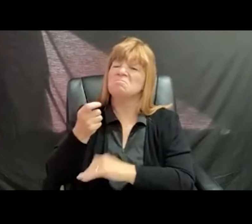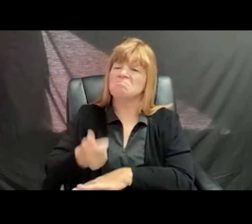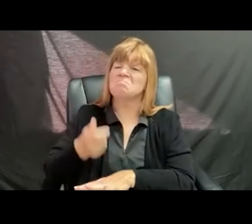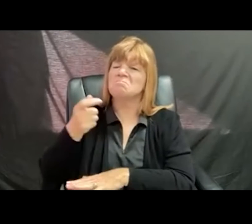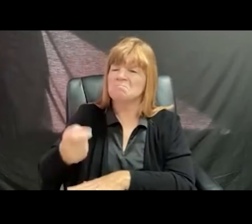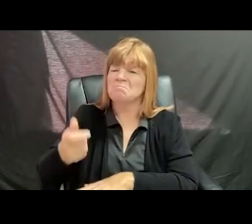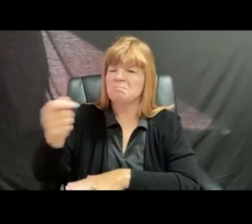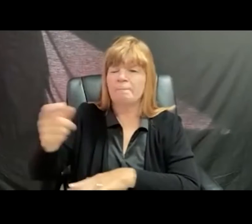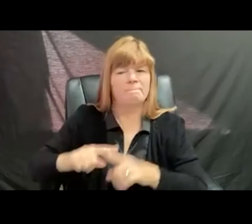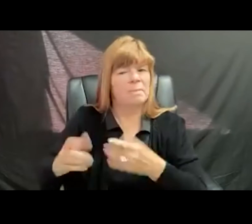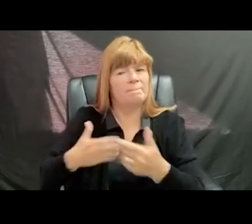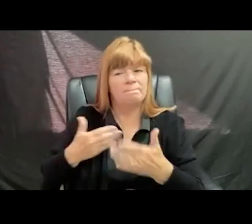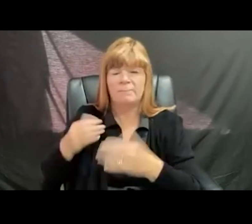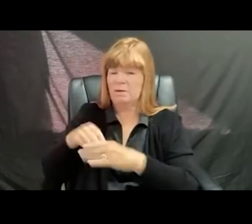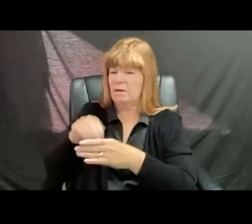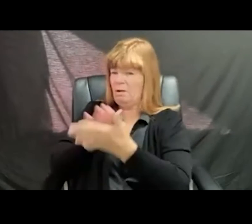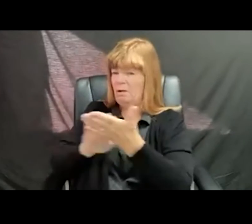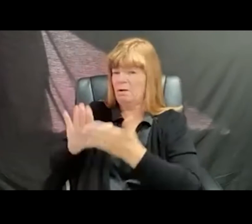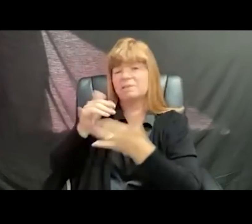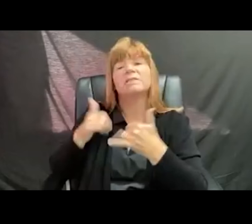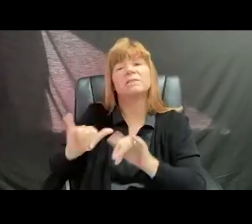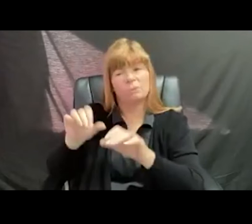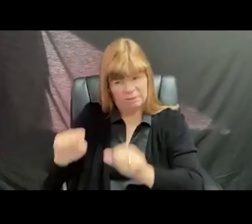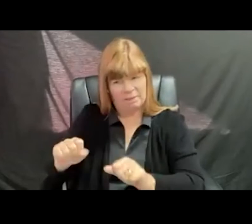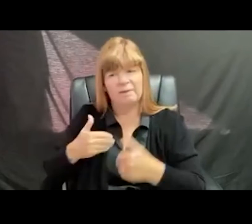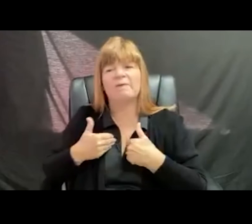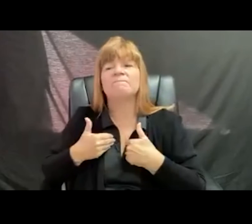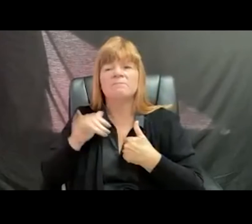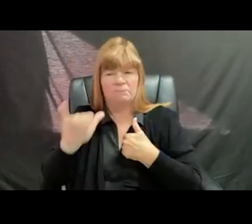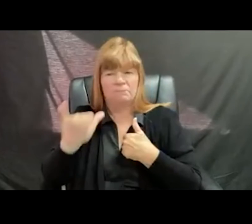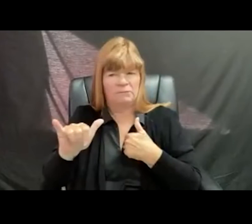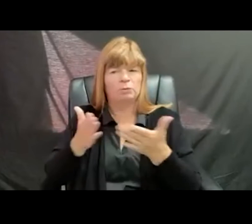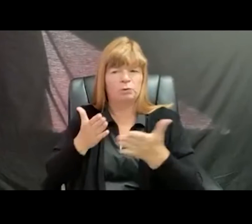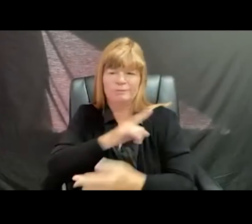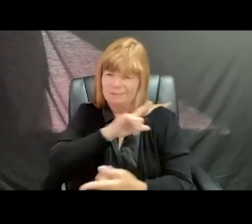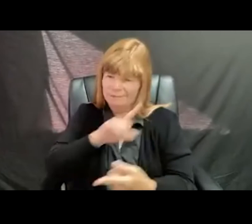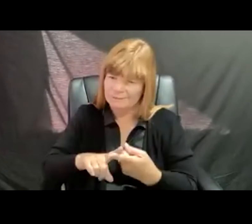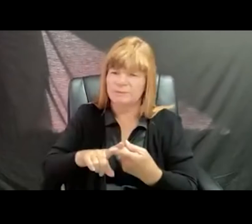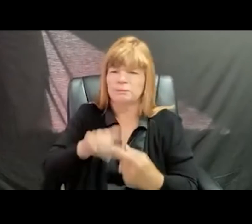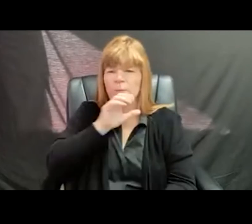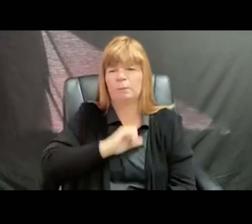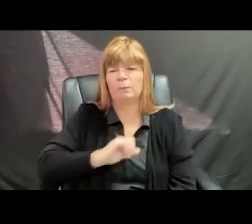they're in college they can still receive these services all the way up to their 23rd birthday um